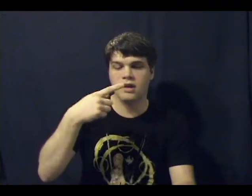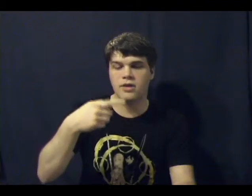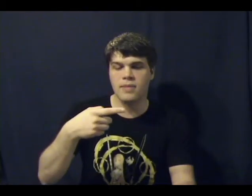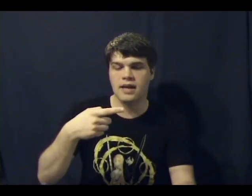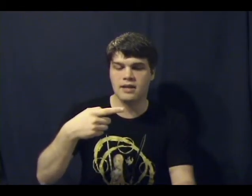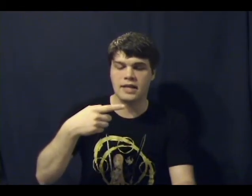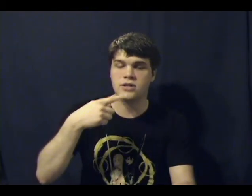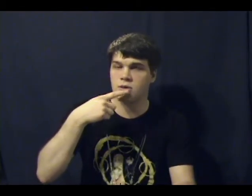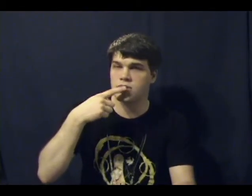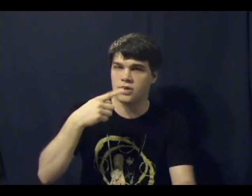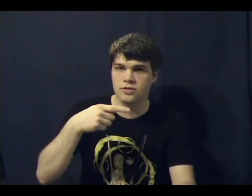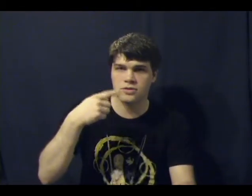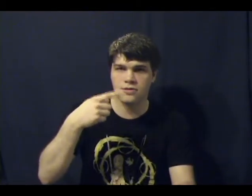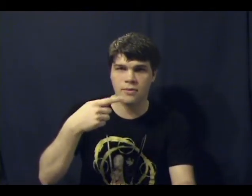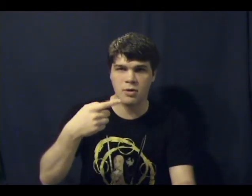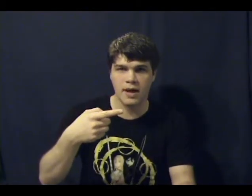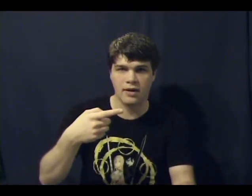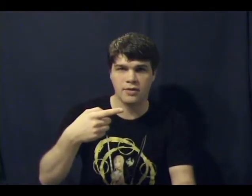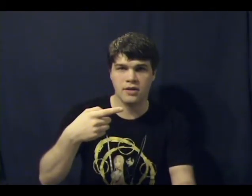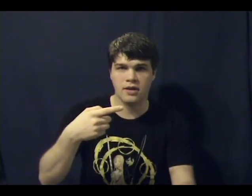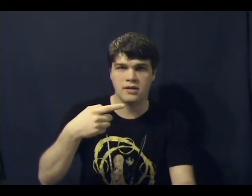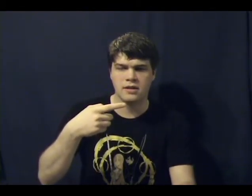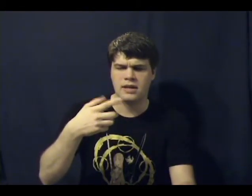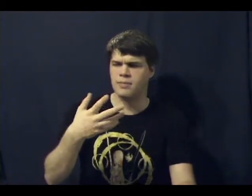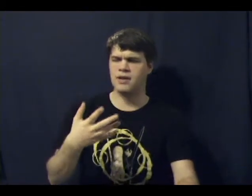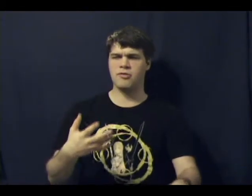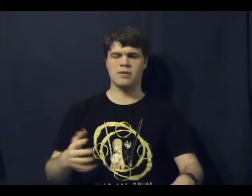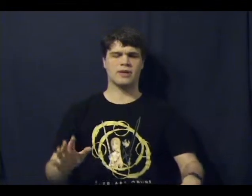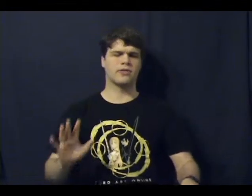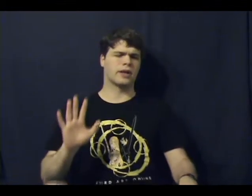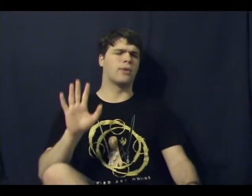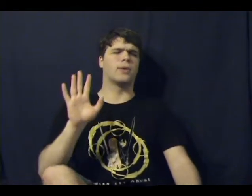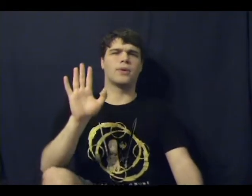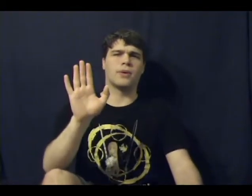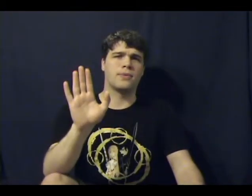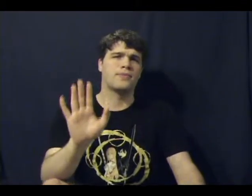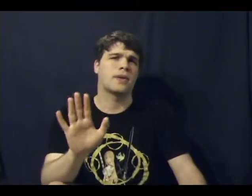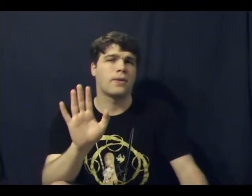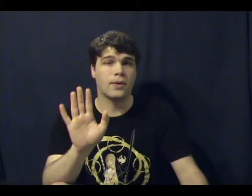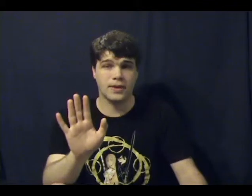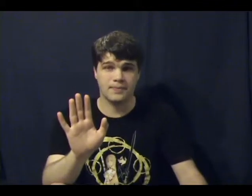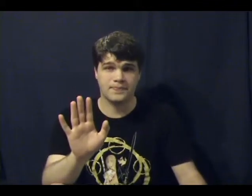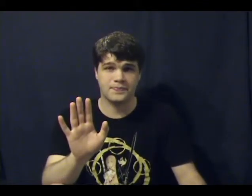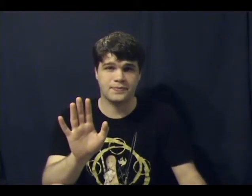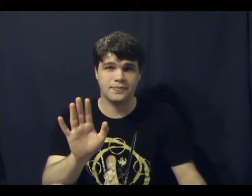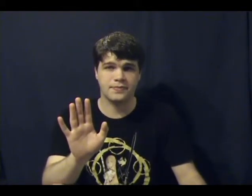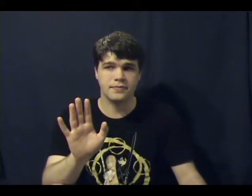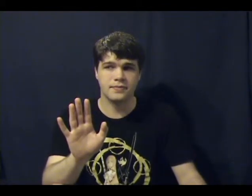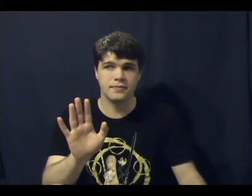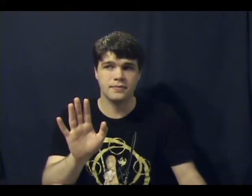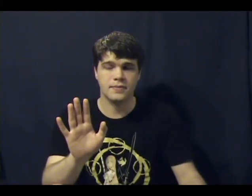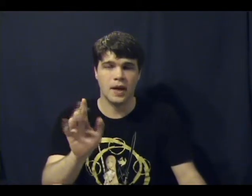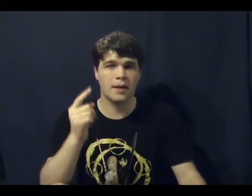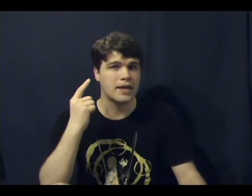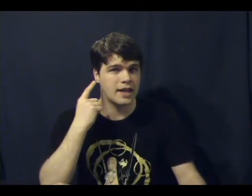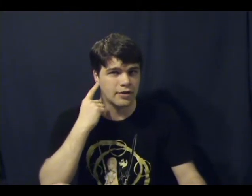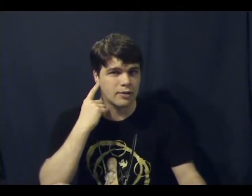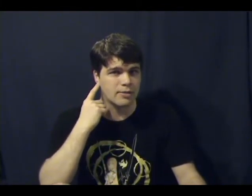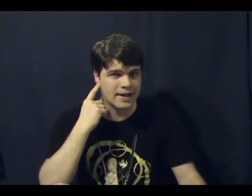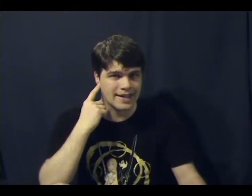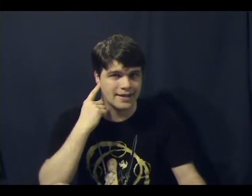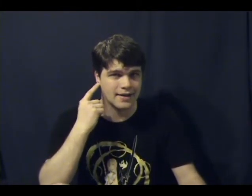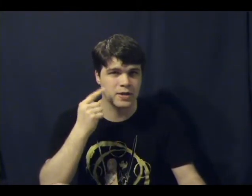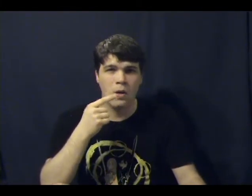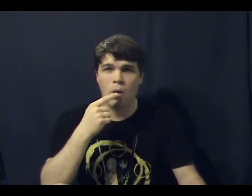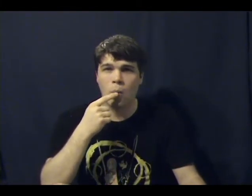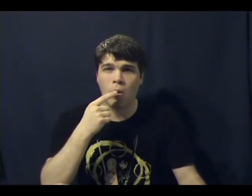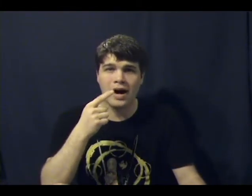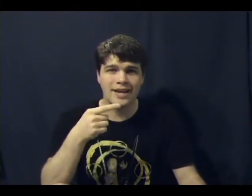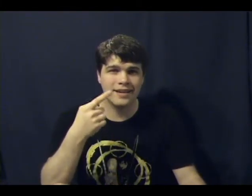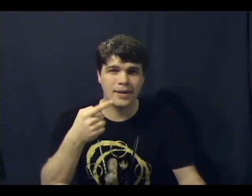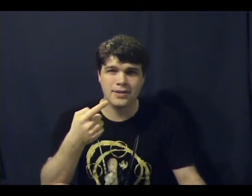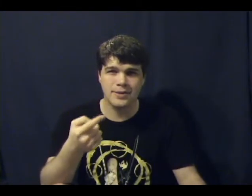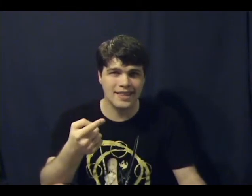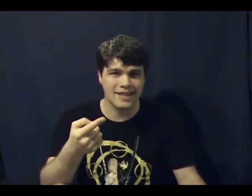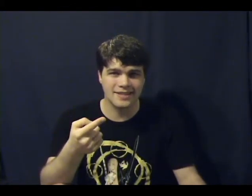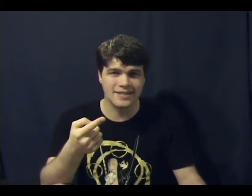like two circles from your mouth. Now many of you people are going like, whoa whoa whoa. Hold up. I'm hearing with my ears why am I doing this?